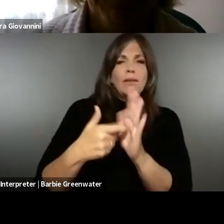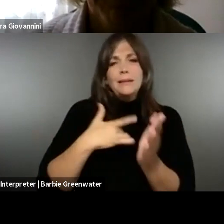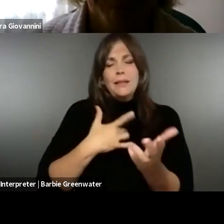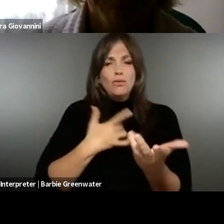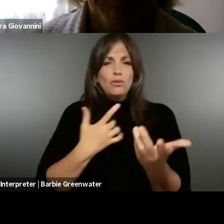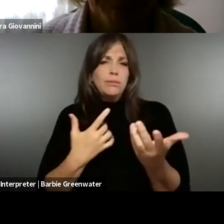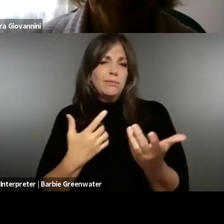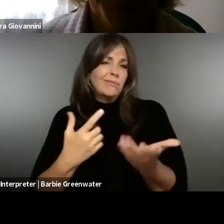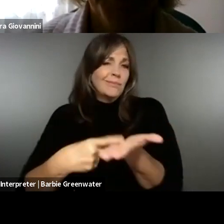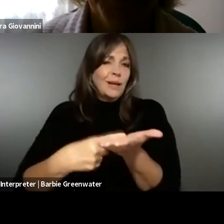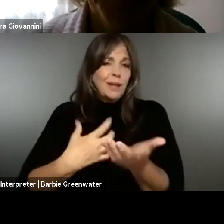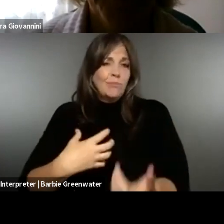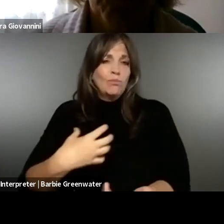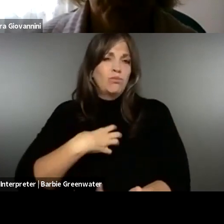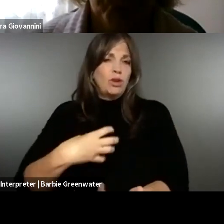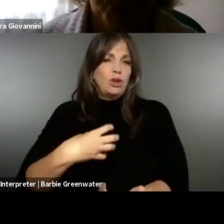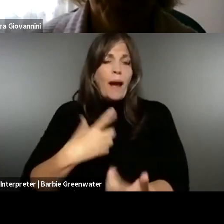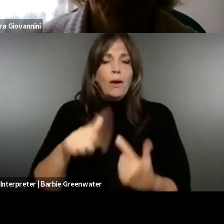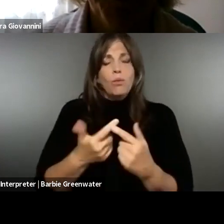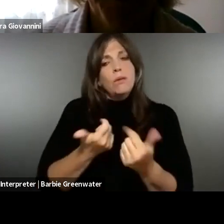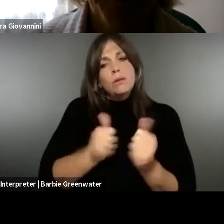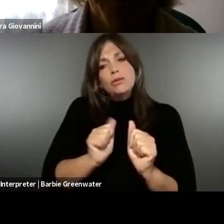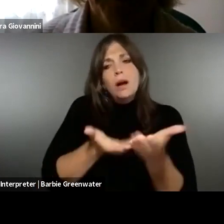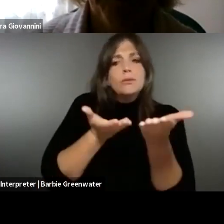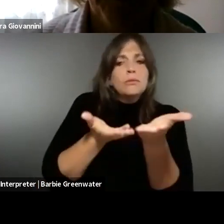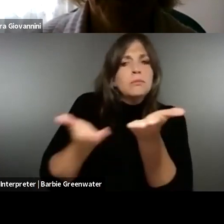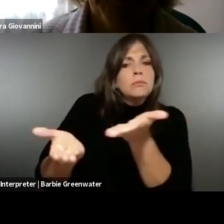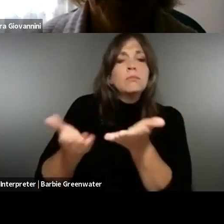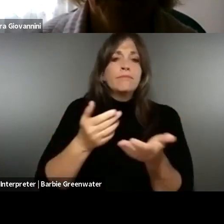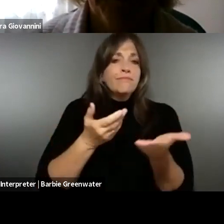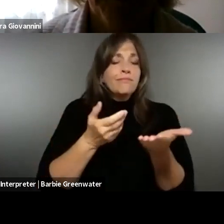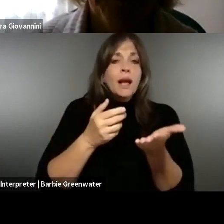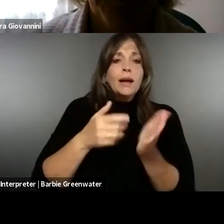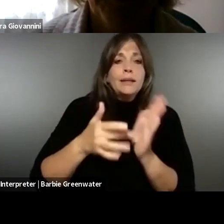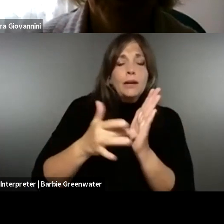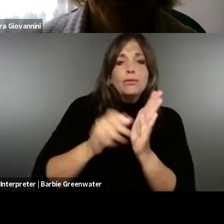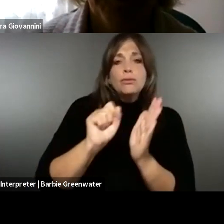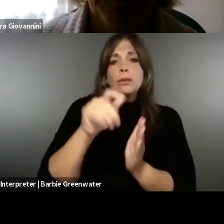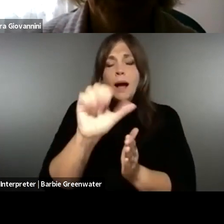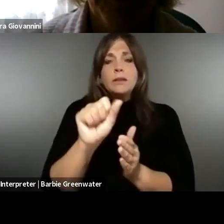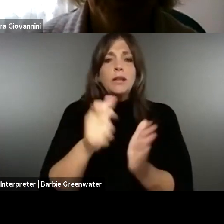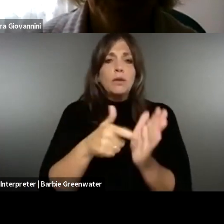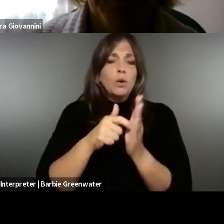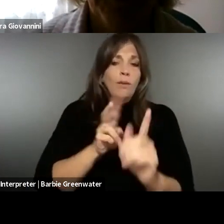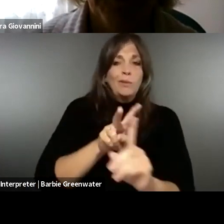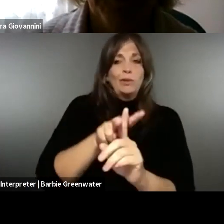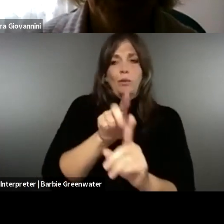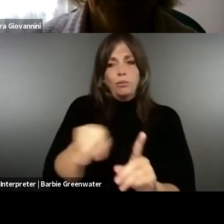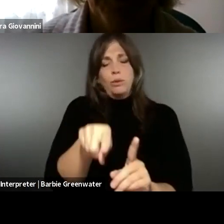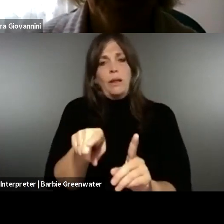Are. >> MODERATOR: There is industry discussion pros and cons of standards and push back sometimes when we try